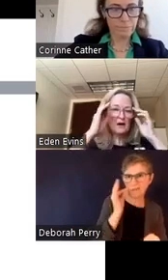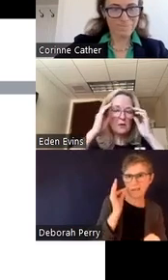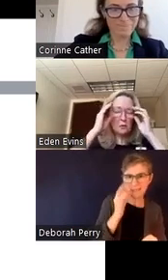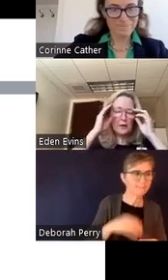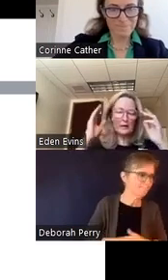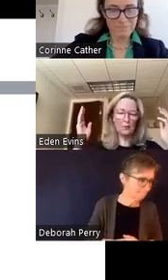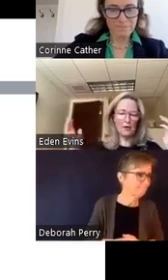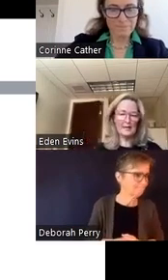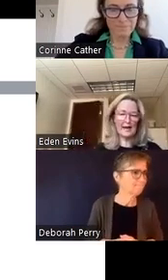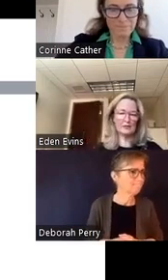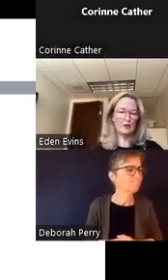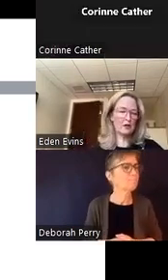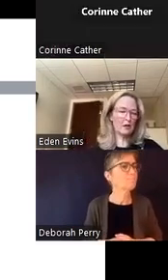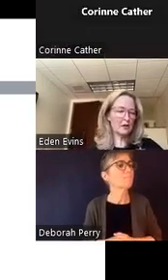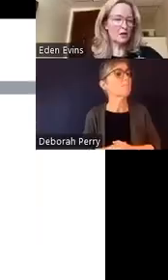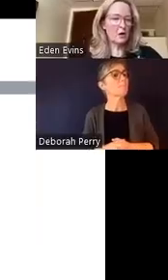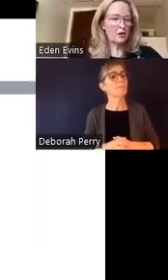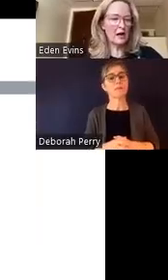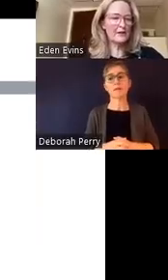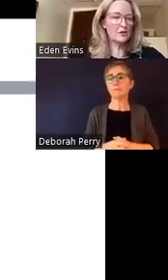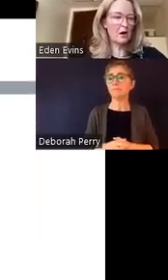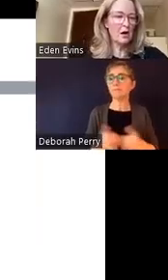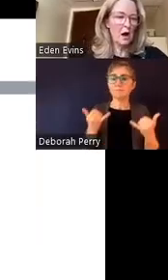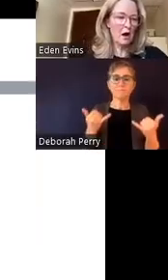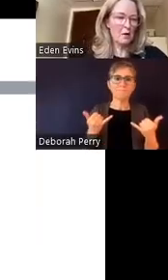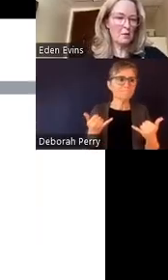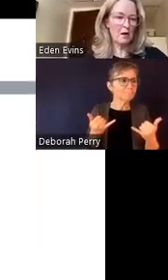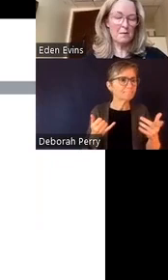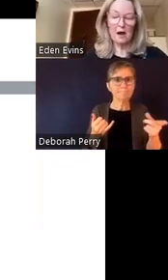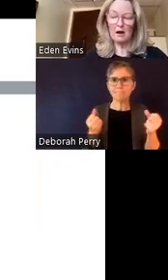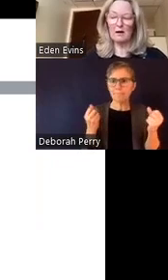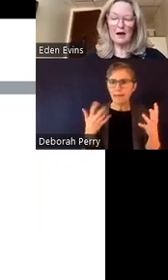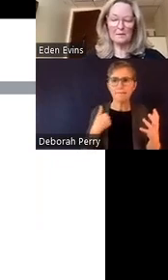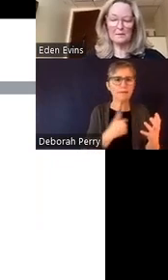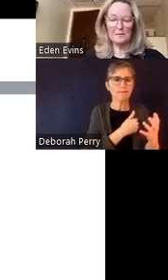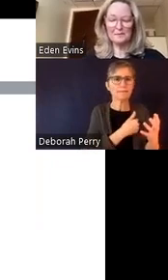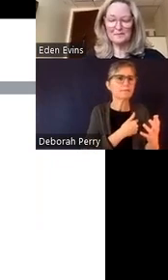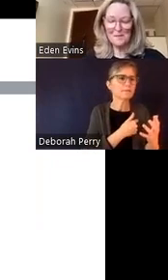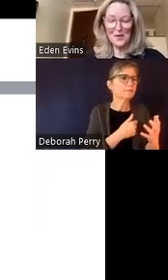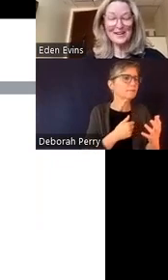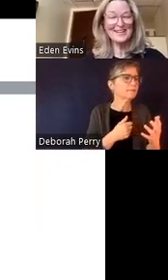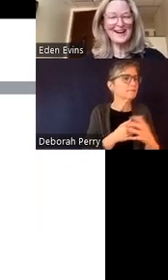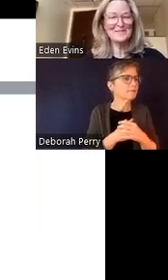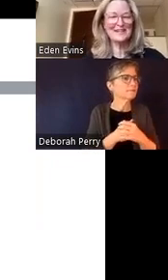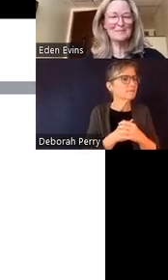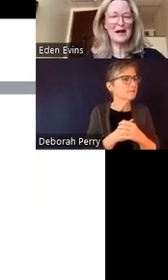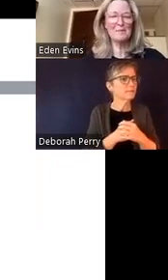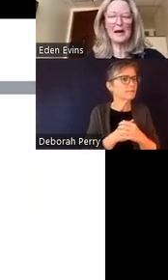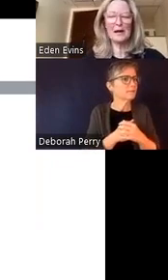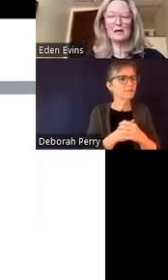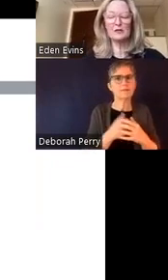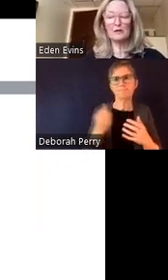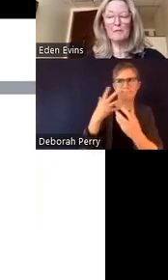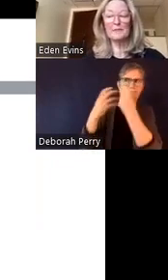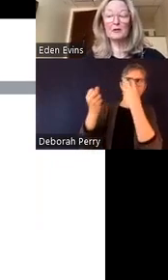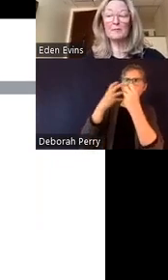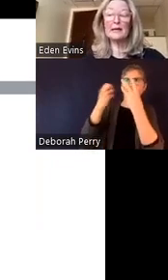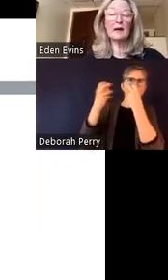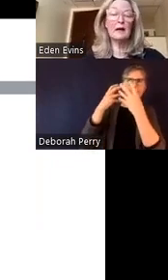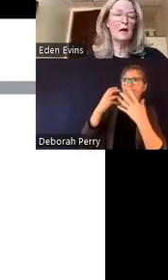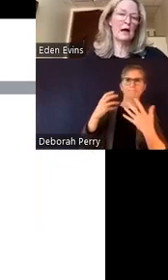Here we wanted to have a look -, you know, a lot of us are bombarded a bit by popular media